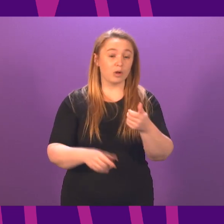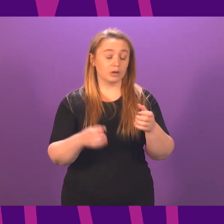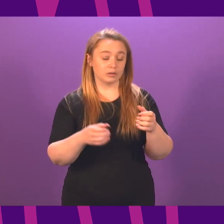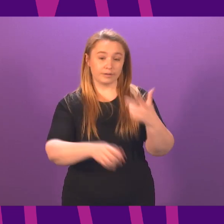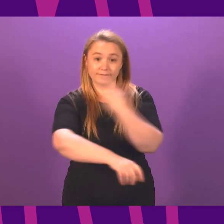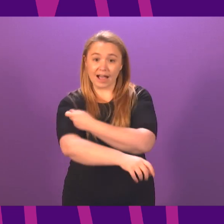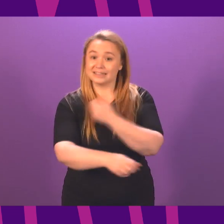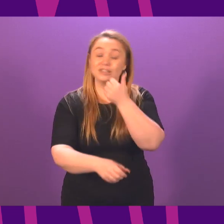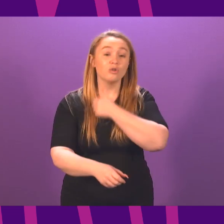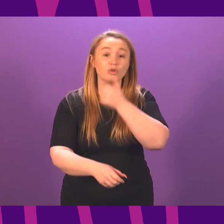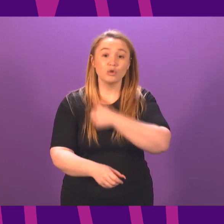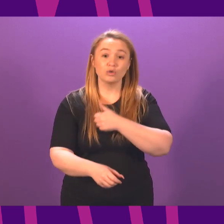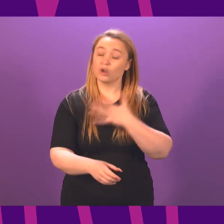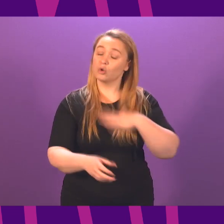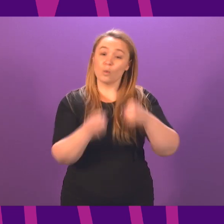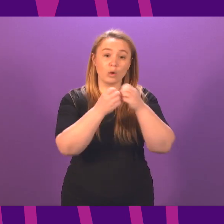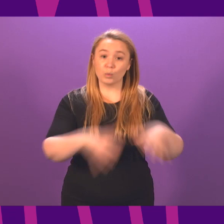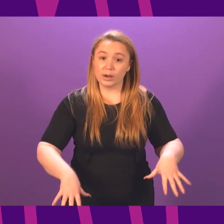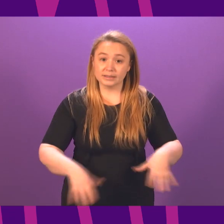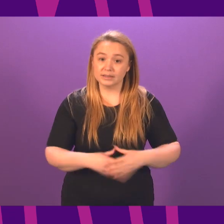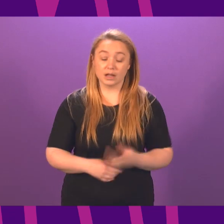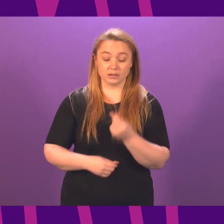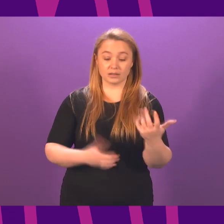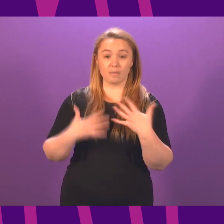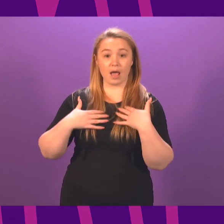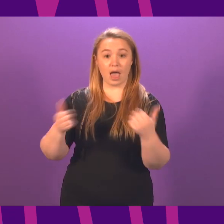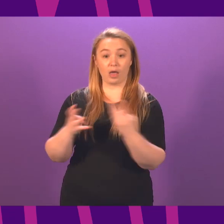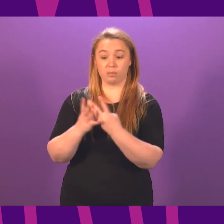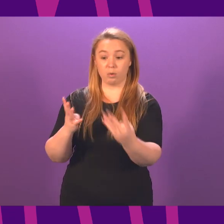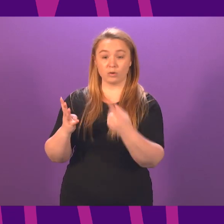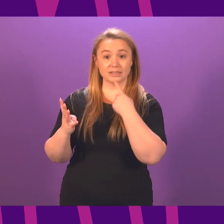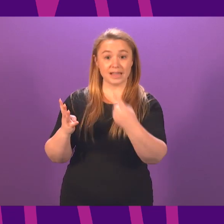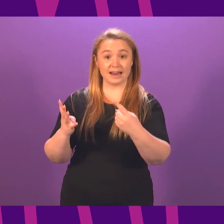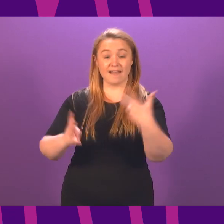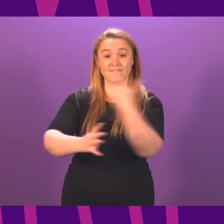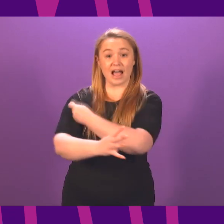There have been reports in some health boards that vaccines have been binned because of the